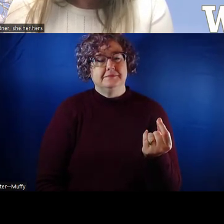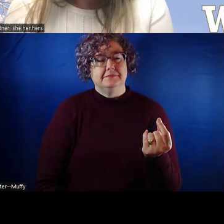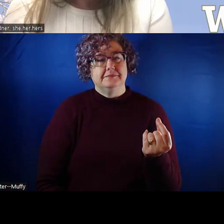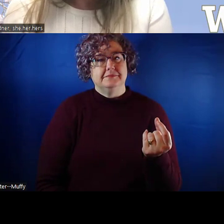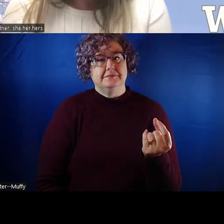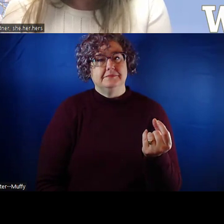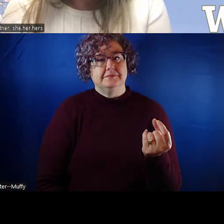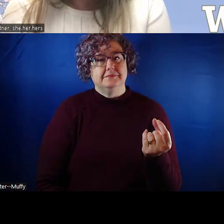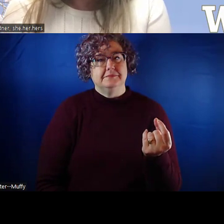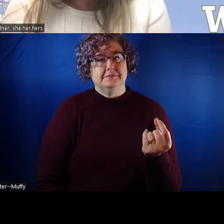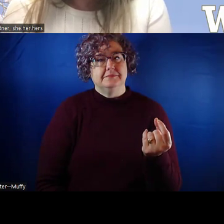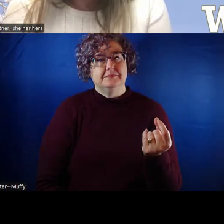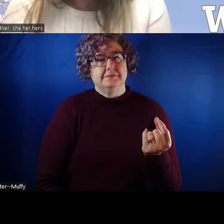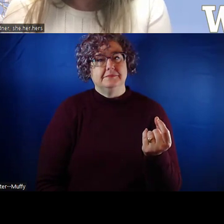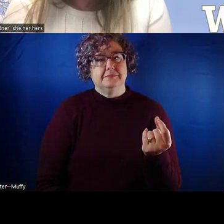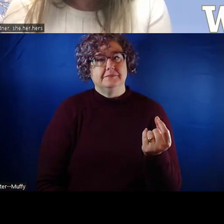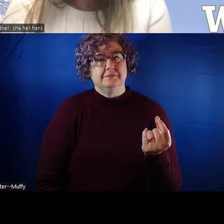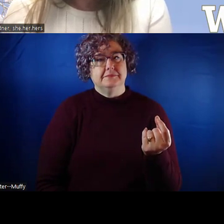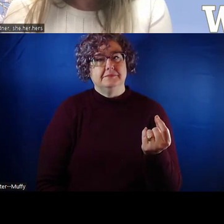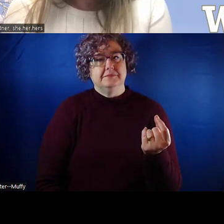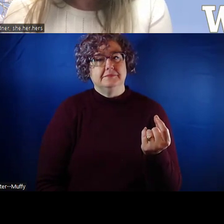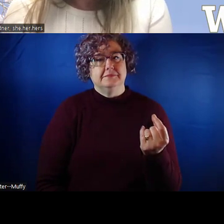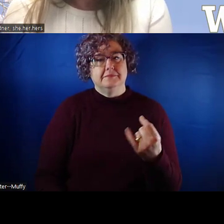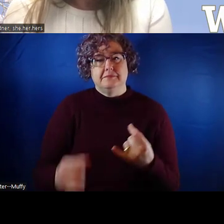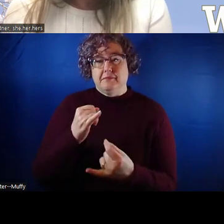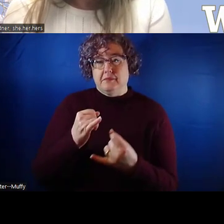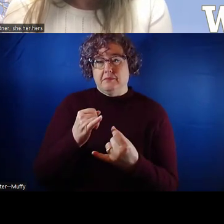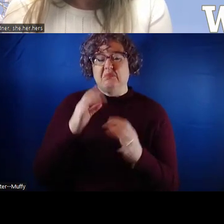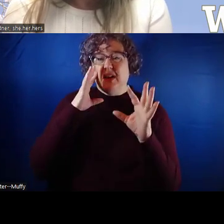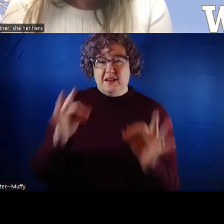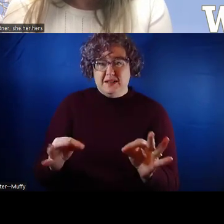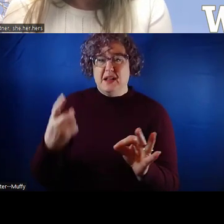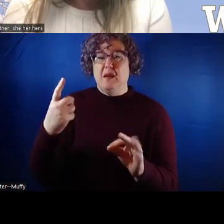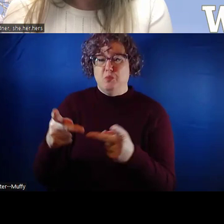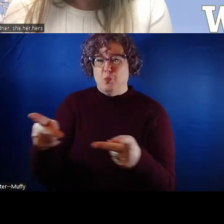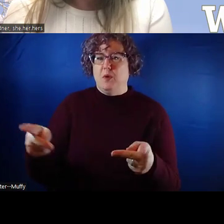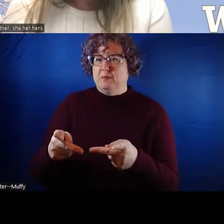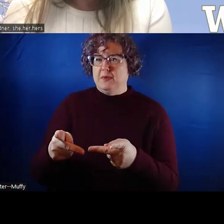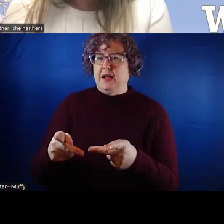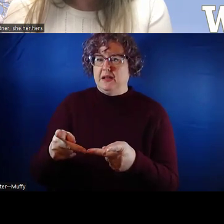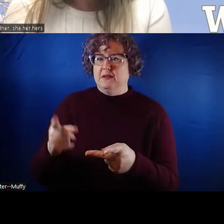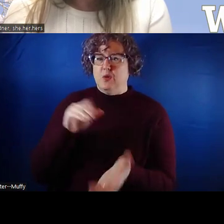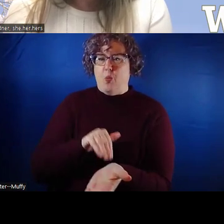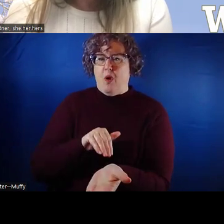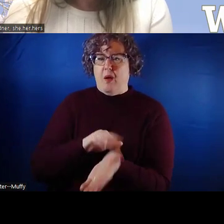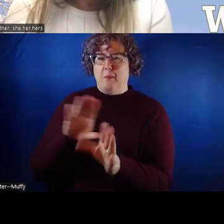So the next thing I did was to finalize on one facility, one medical provider, so to speak,